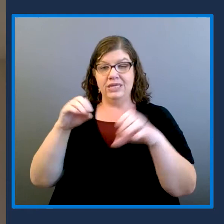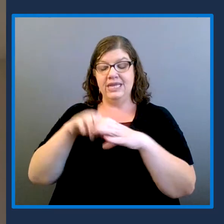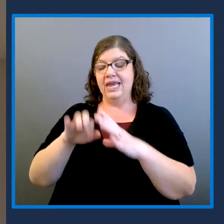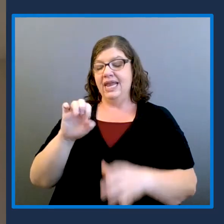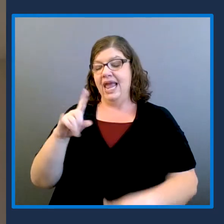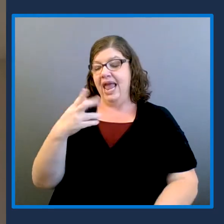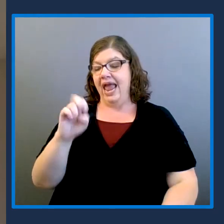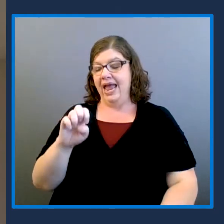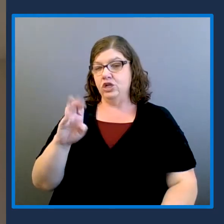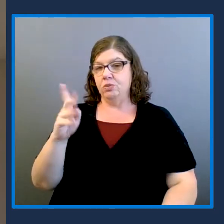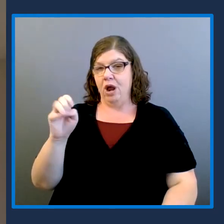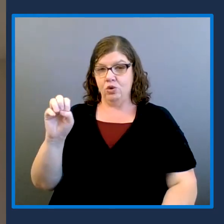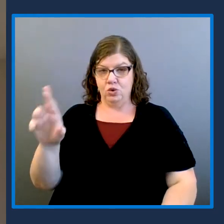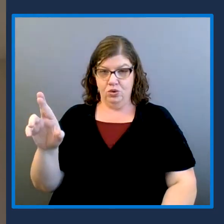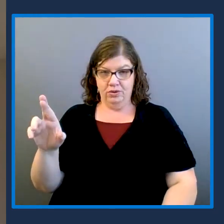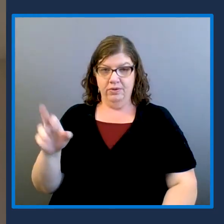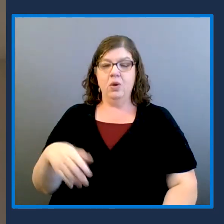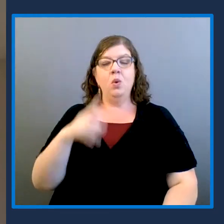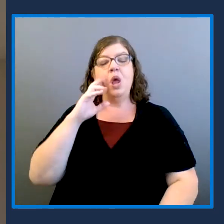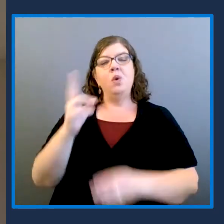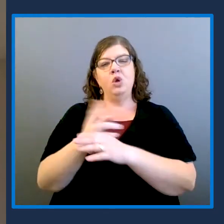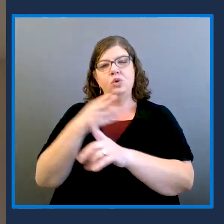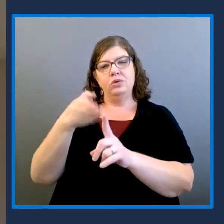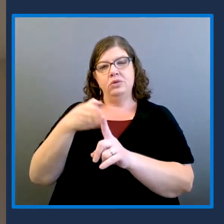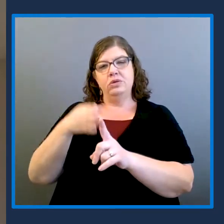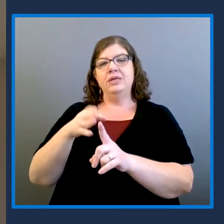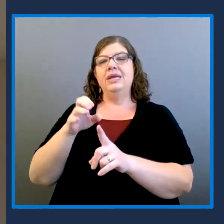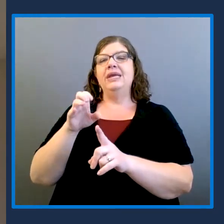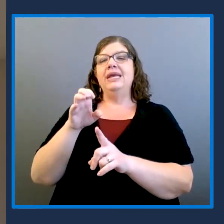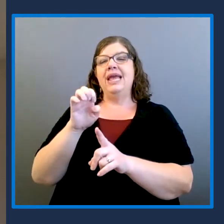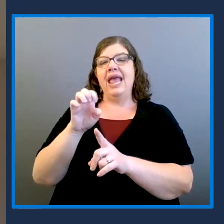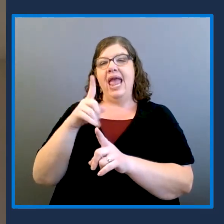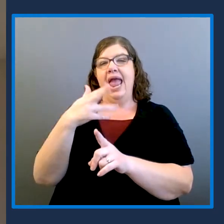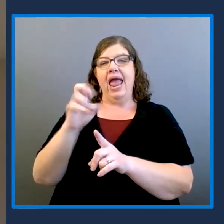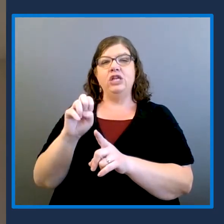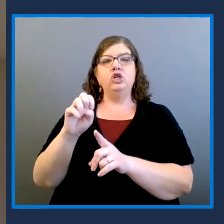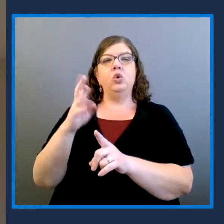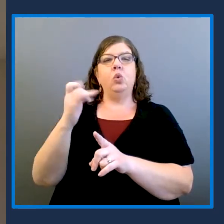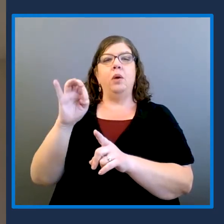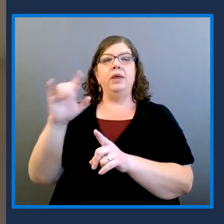in edge browser and we're going to be utilizing the edge browser chromium edition here